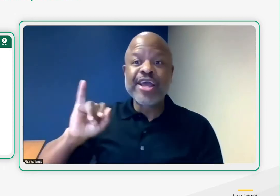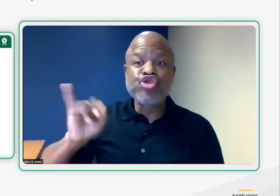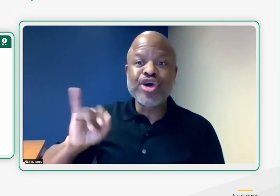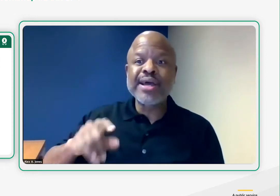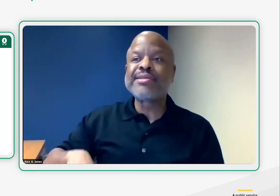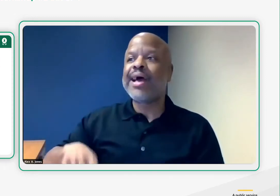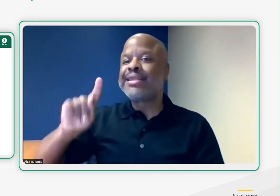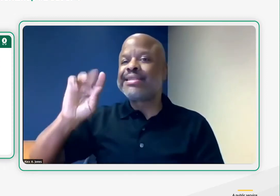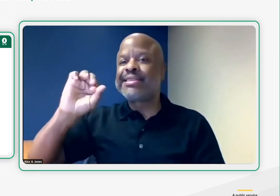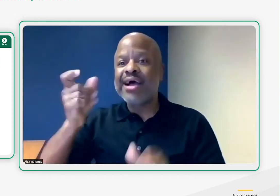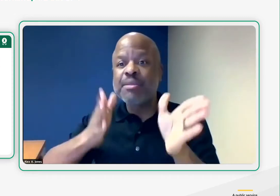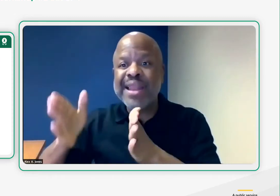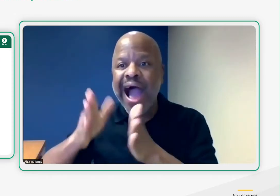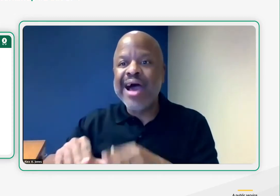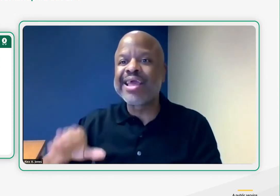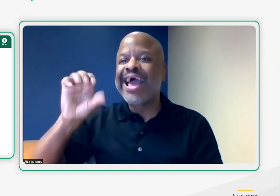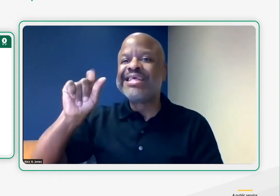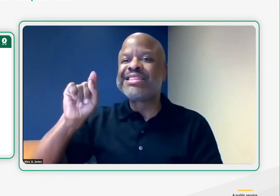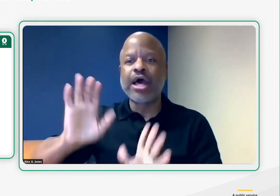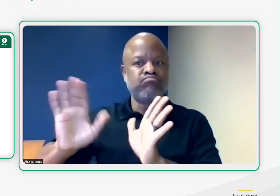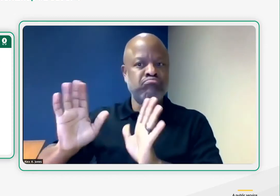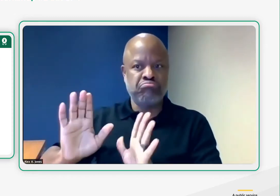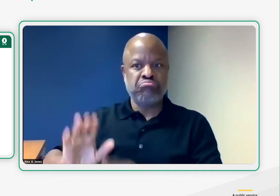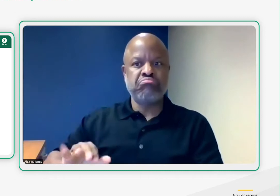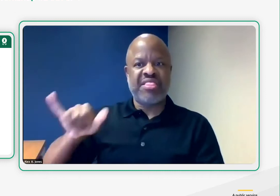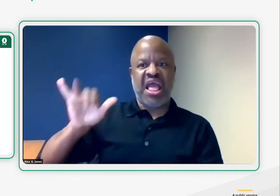insurance, tax preparation – none of that.